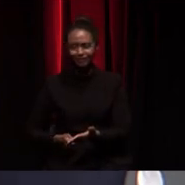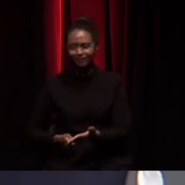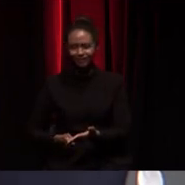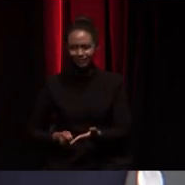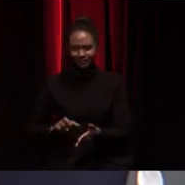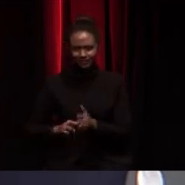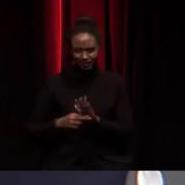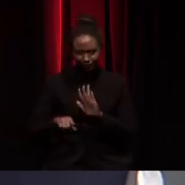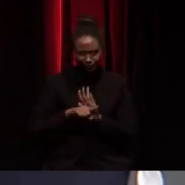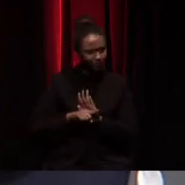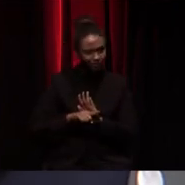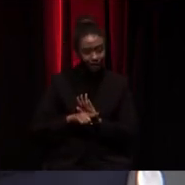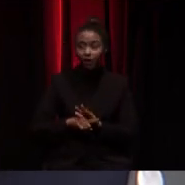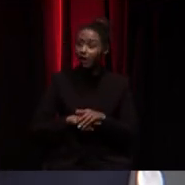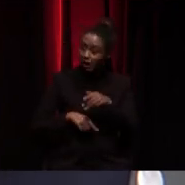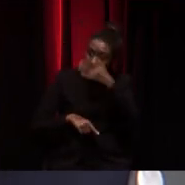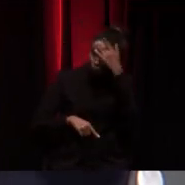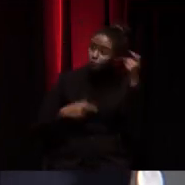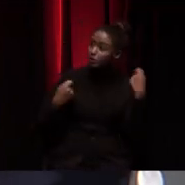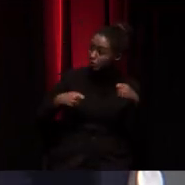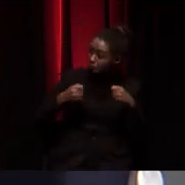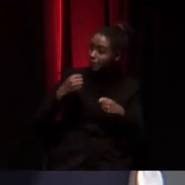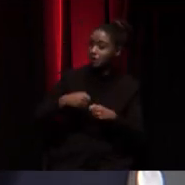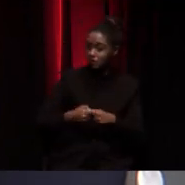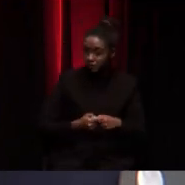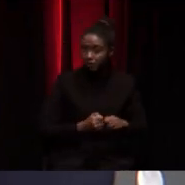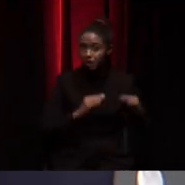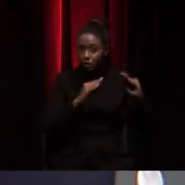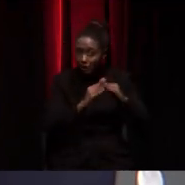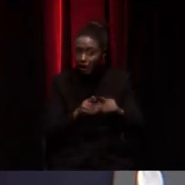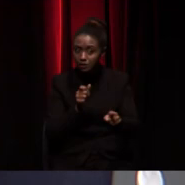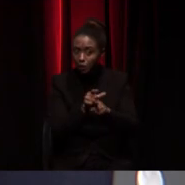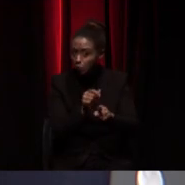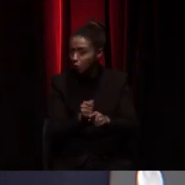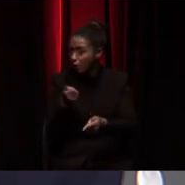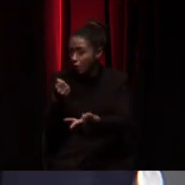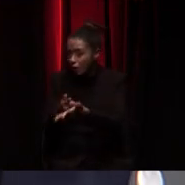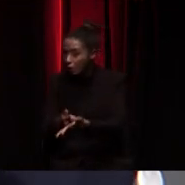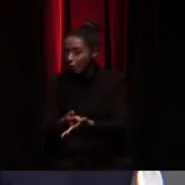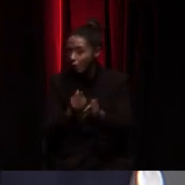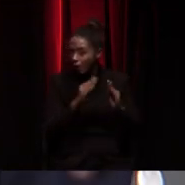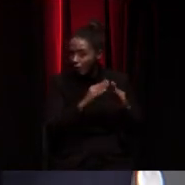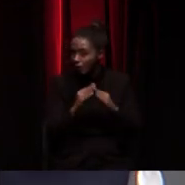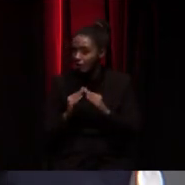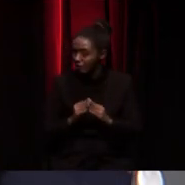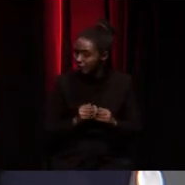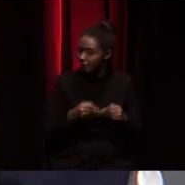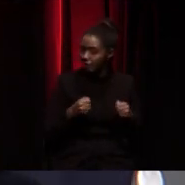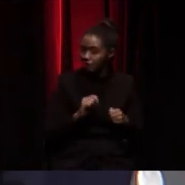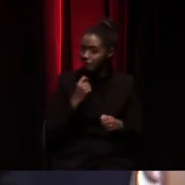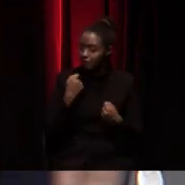People need to buy or rent an apartment. We also had that faith thing.